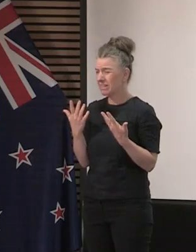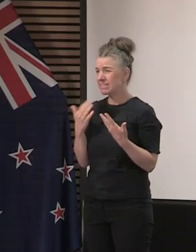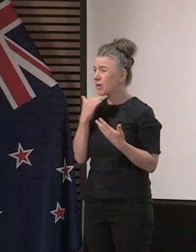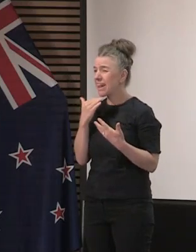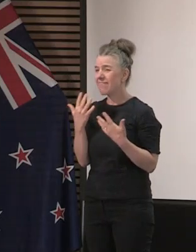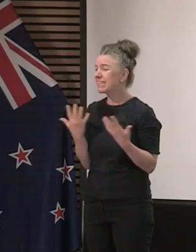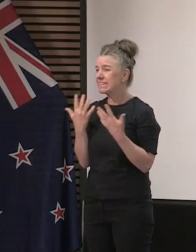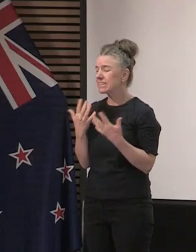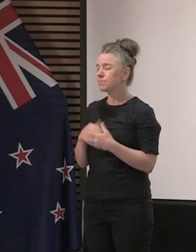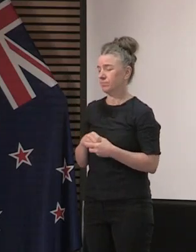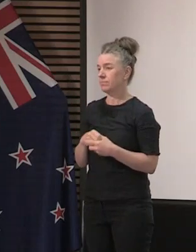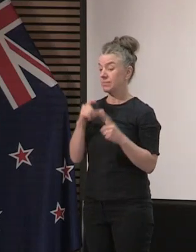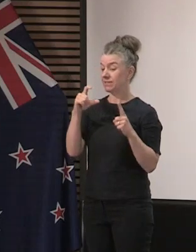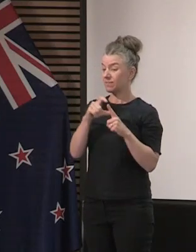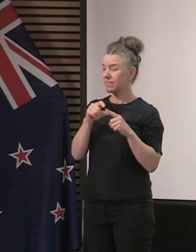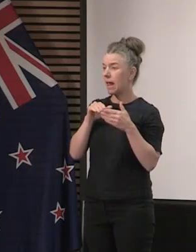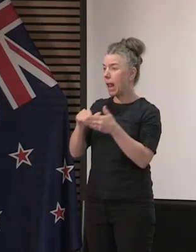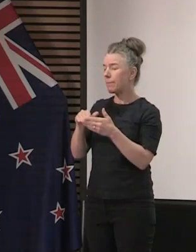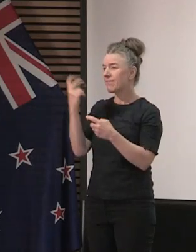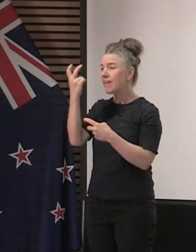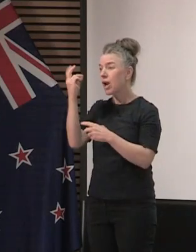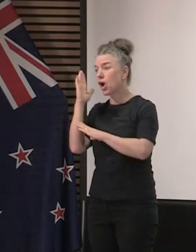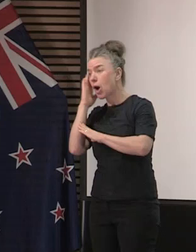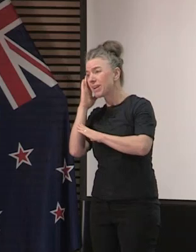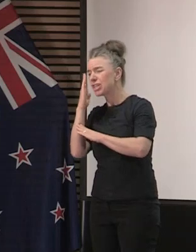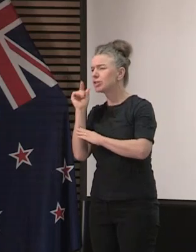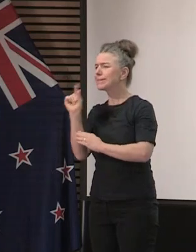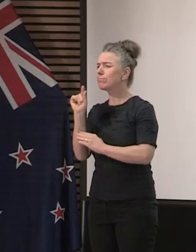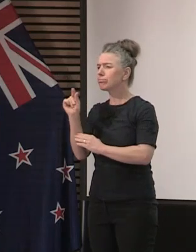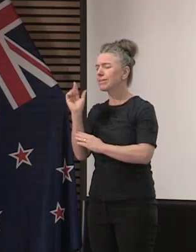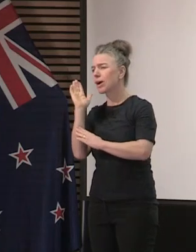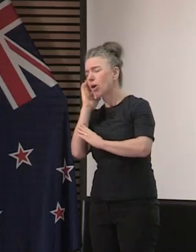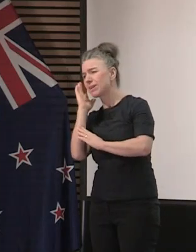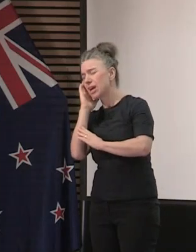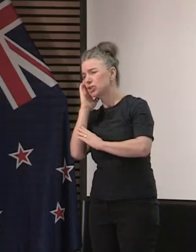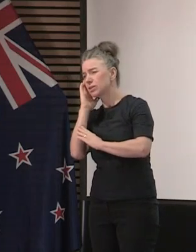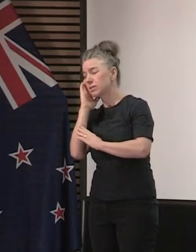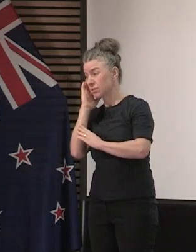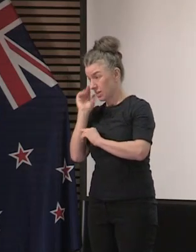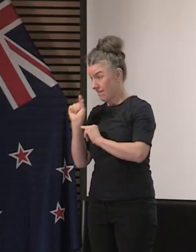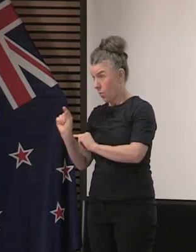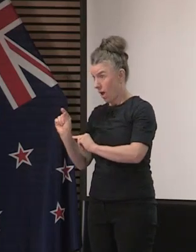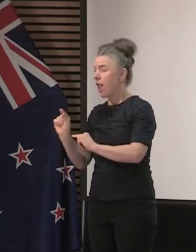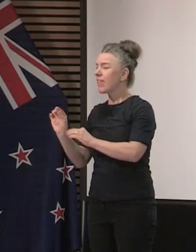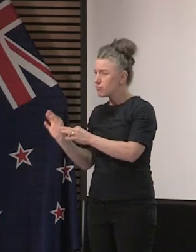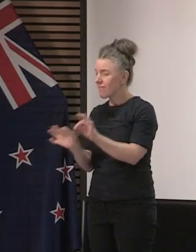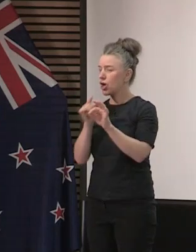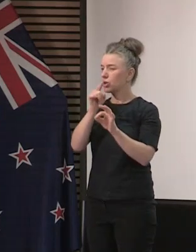every group that people can call if they are out of supplies to struggling to get basic food. They have been providing emergency